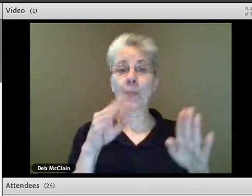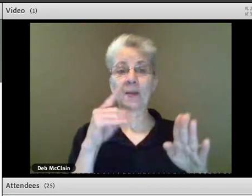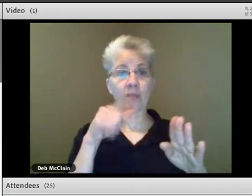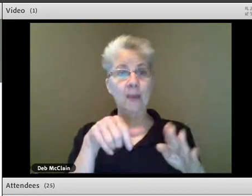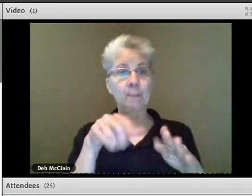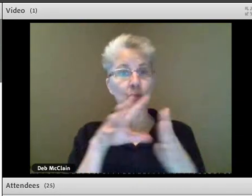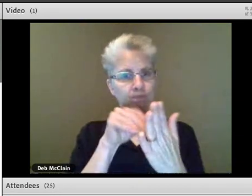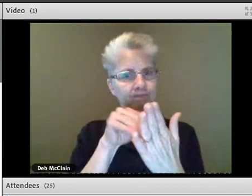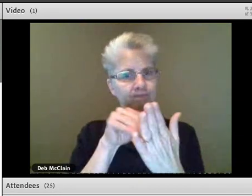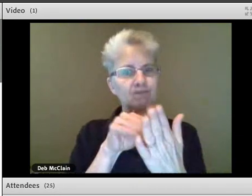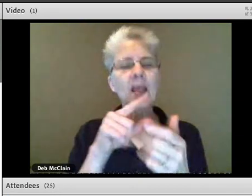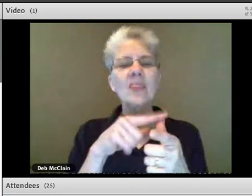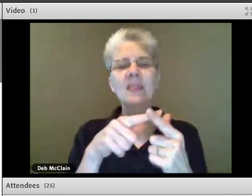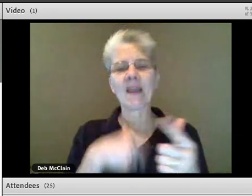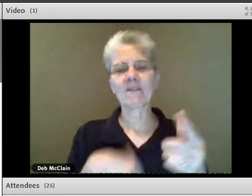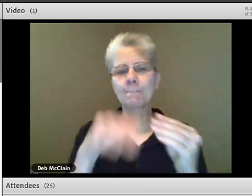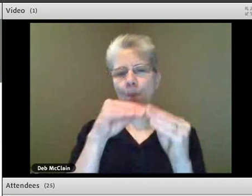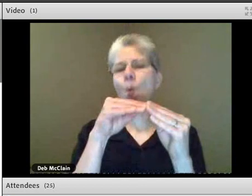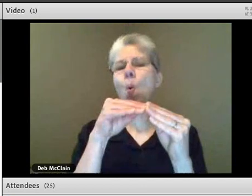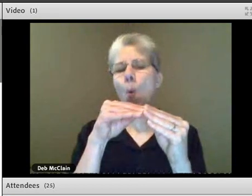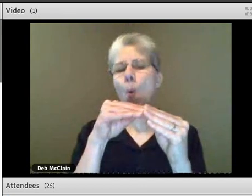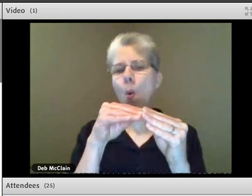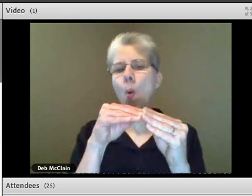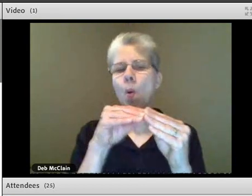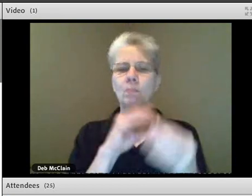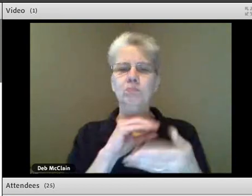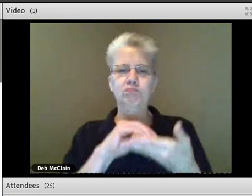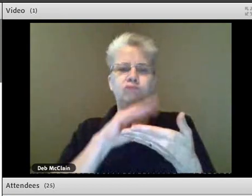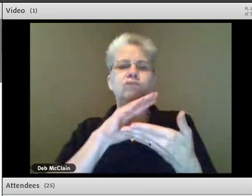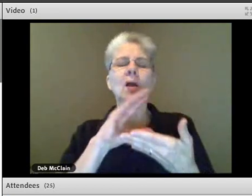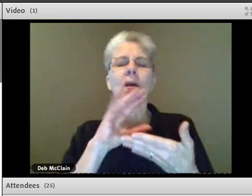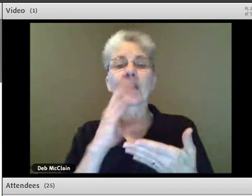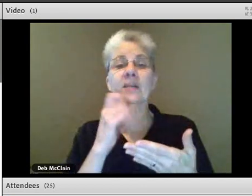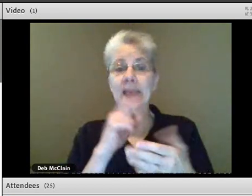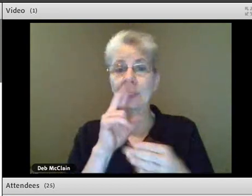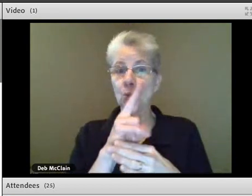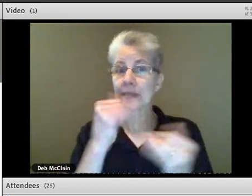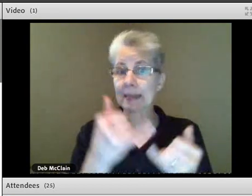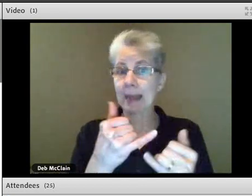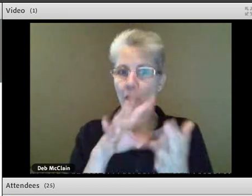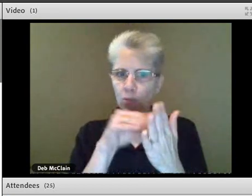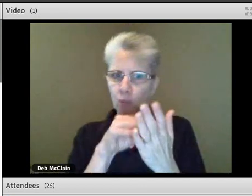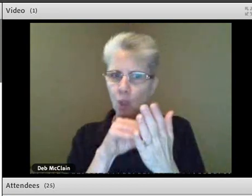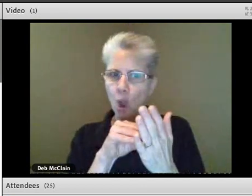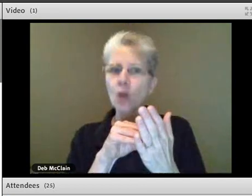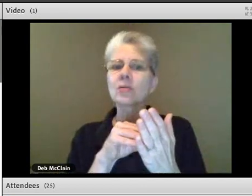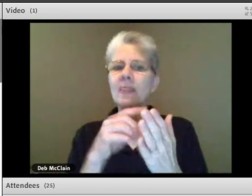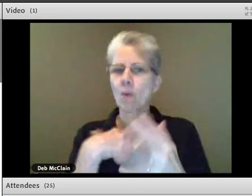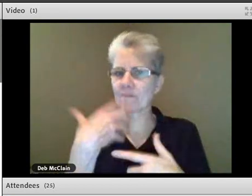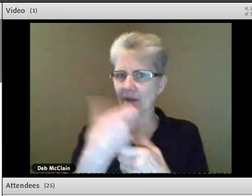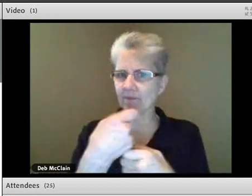now they're going to have a little bit more morale around it because they're going to use it. They're going to have confidence.